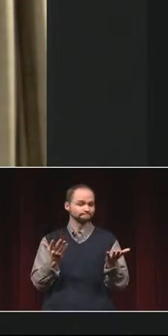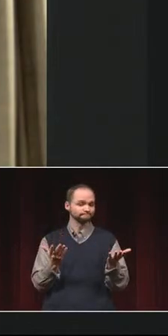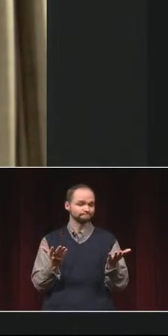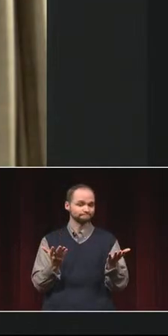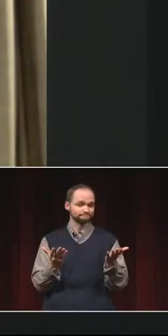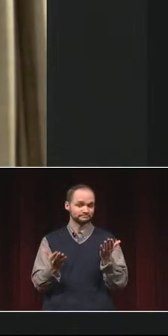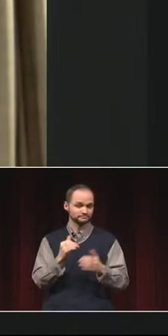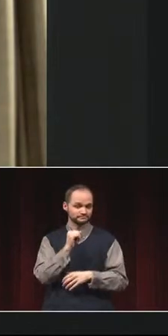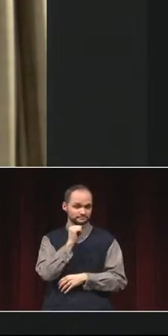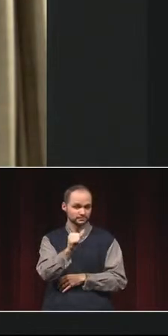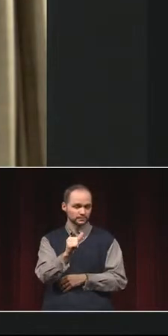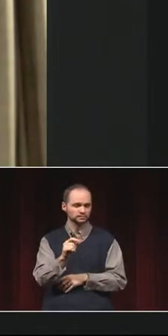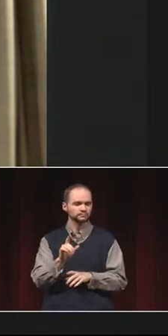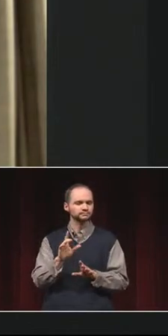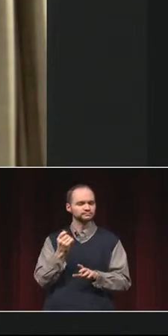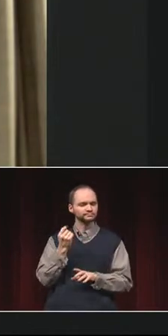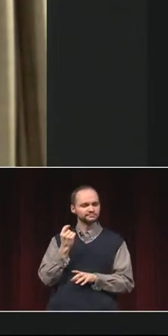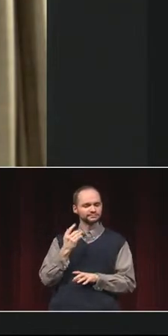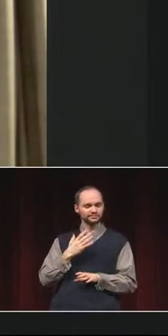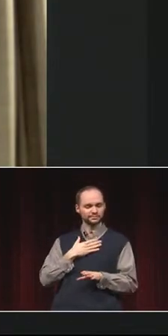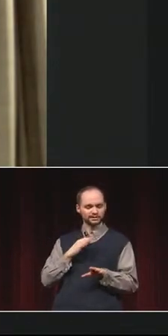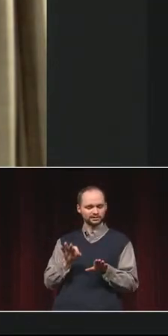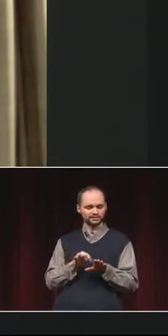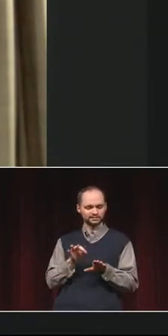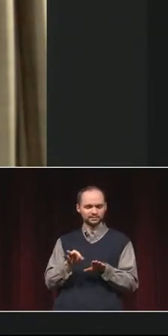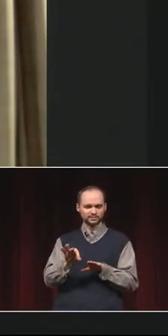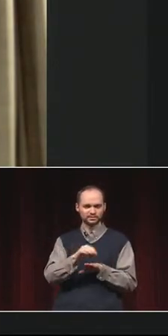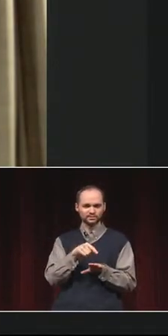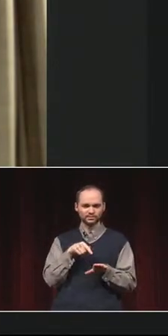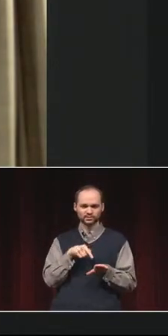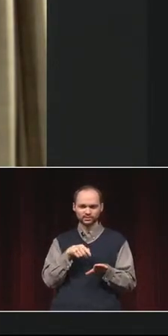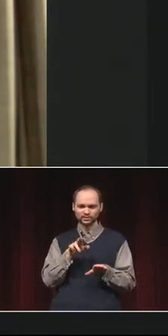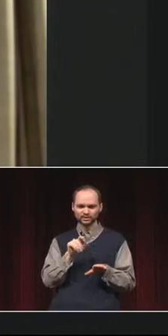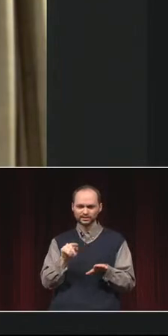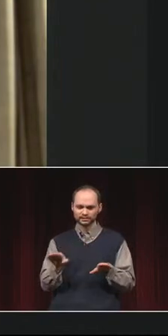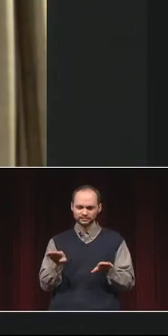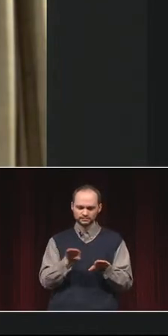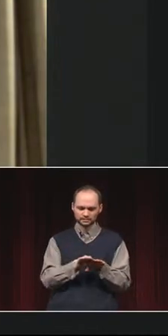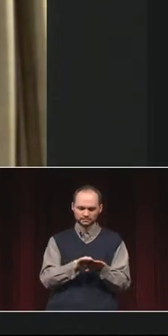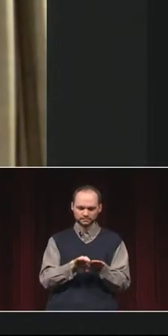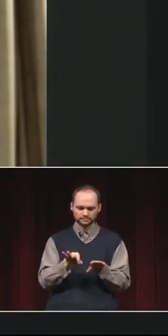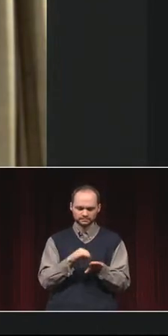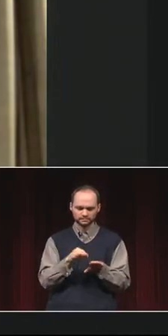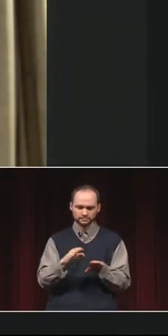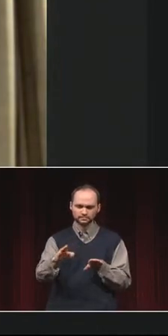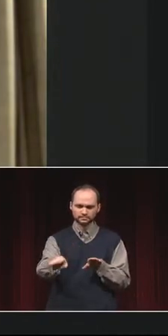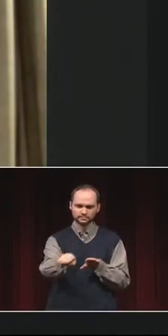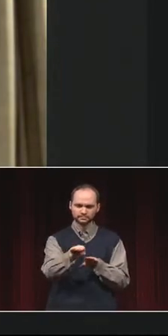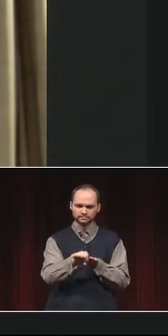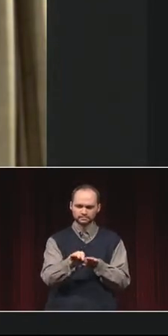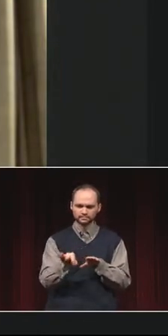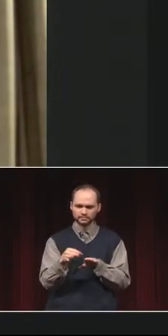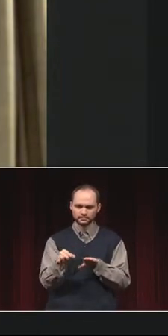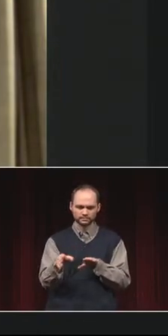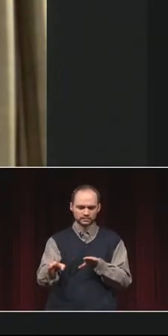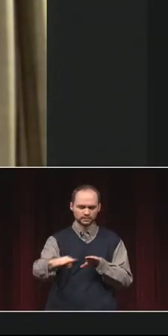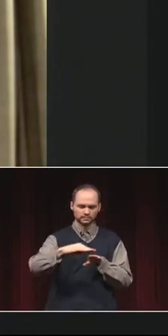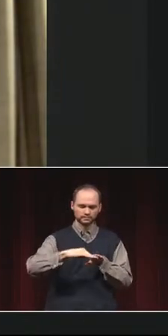the quilts that I used to make as a child were put together piece by piece with many hands,